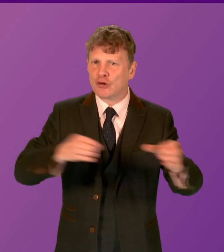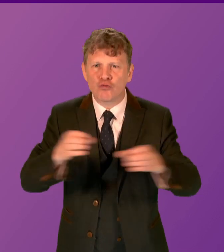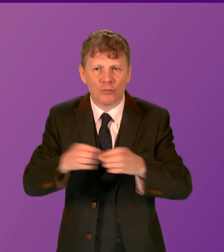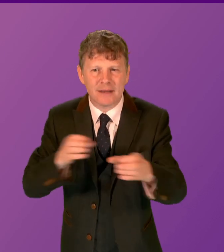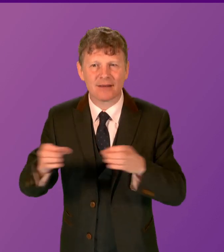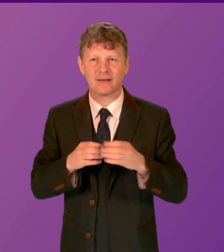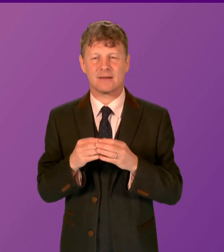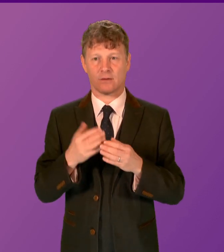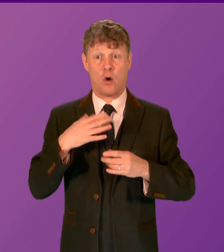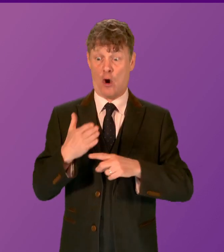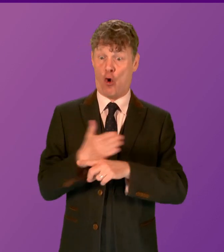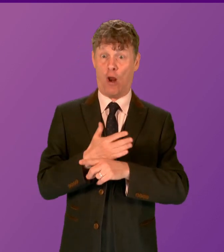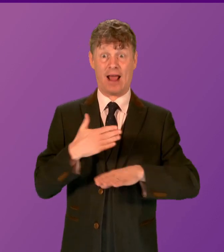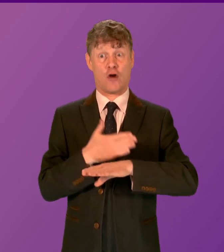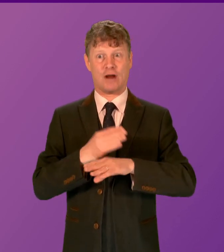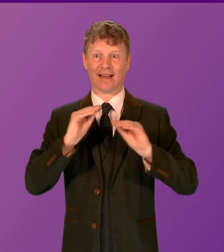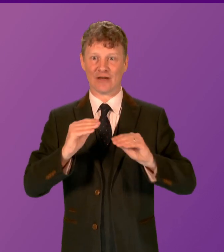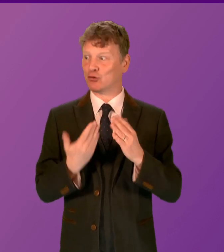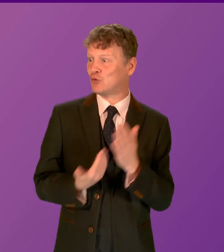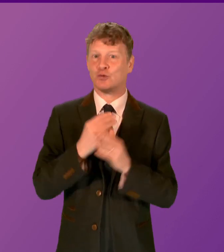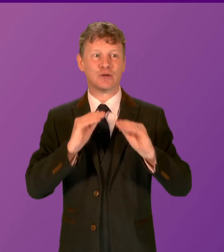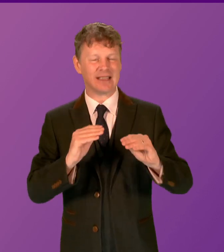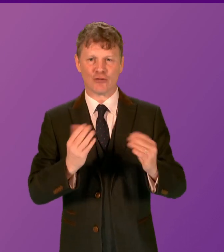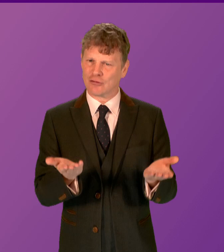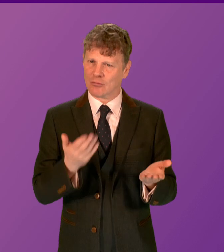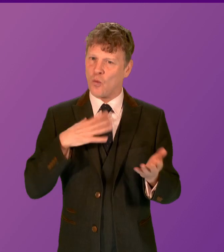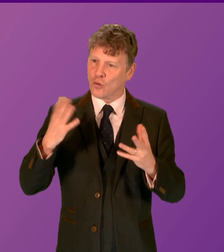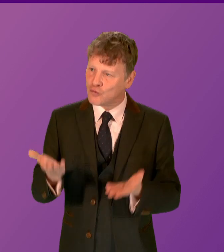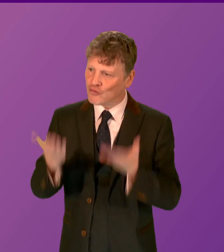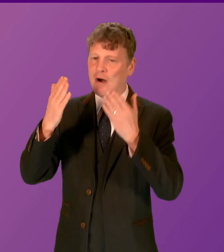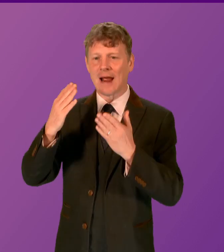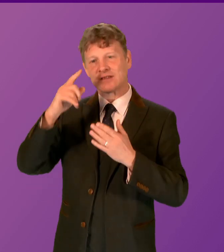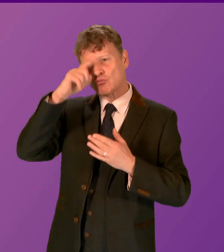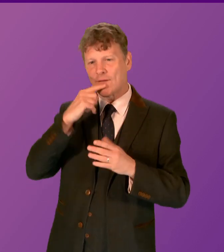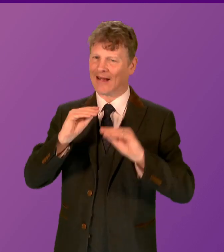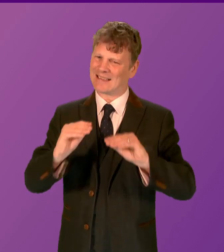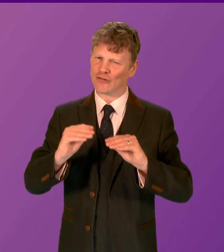early career teachers, and raising the profile of teaching as a valued profession.